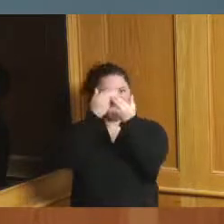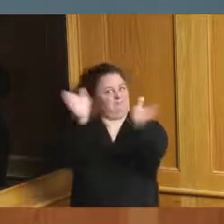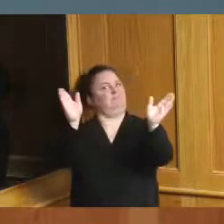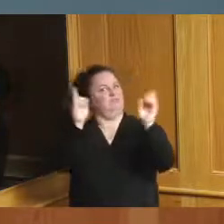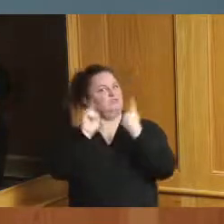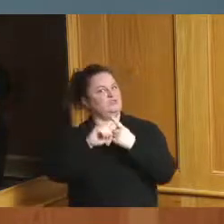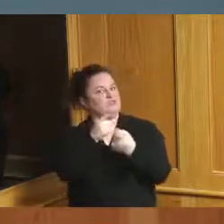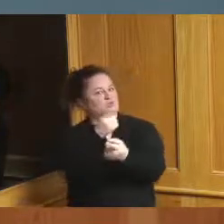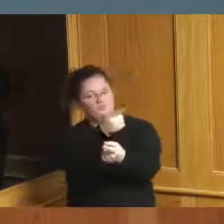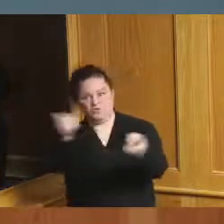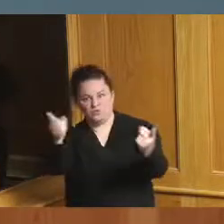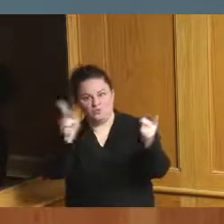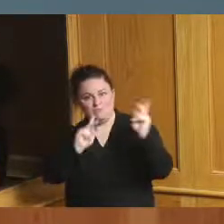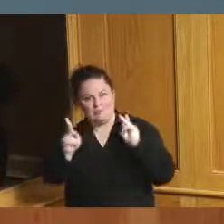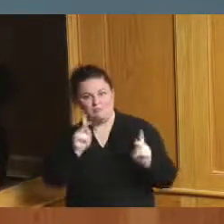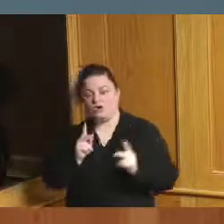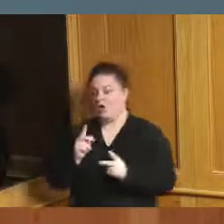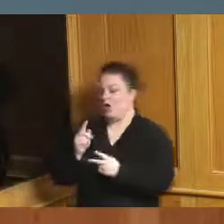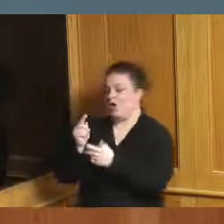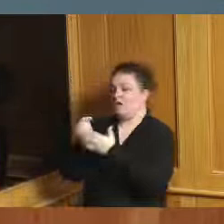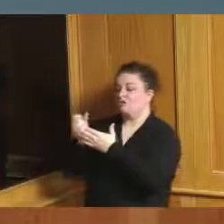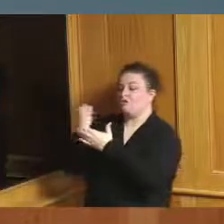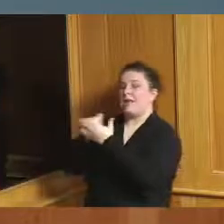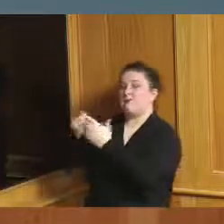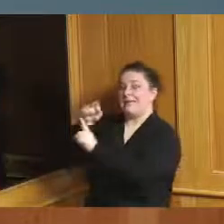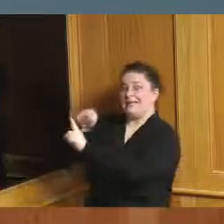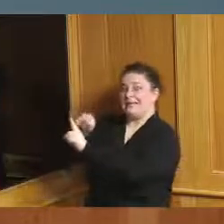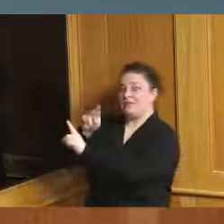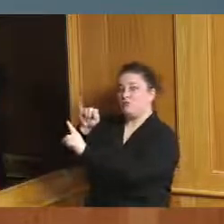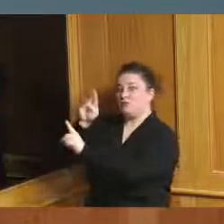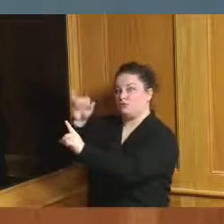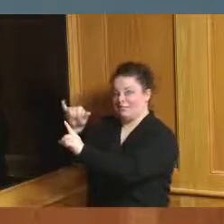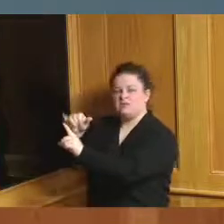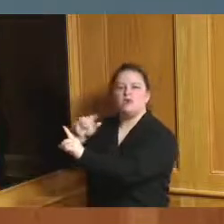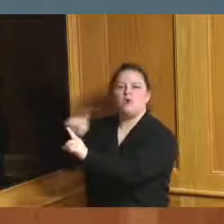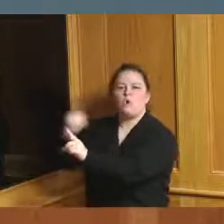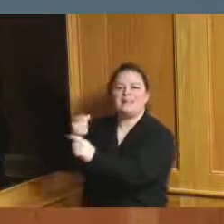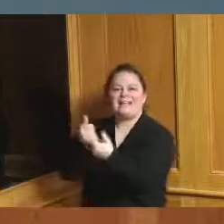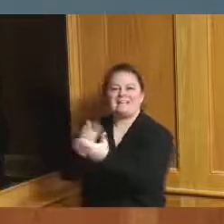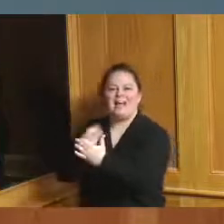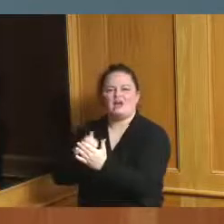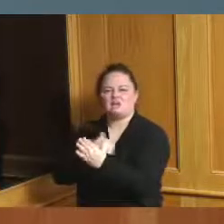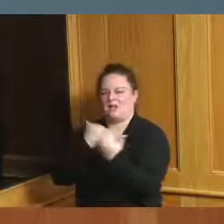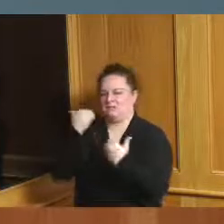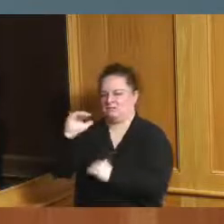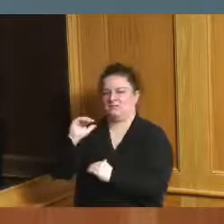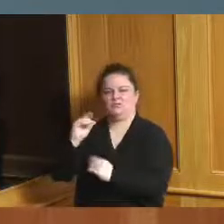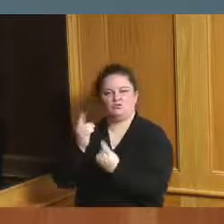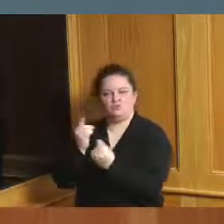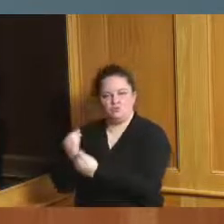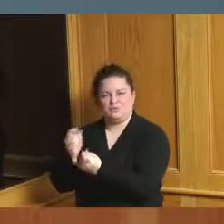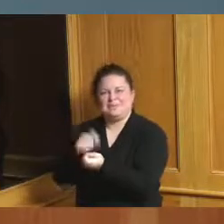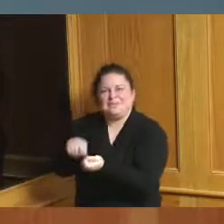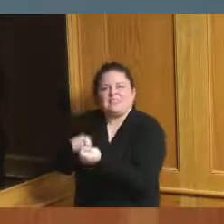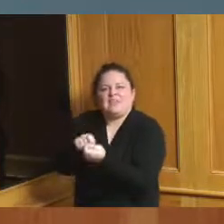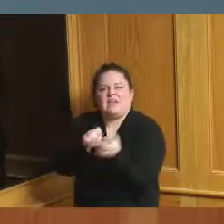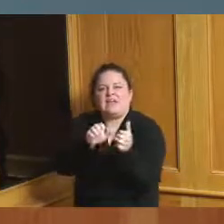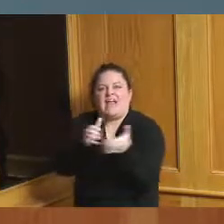the treasury rule only allows us to do so much in certain categories i said before if we as a county